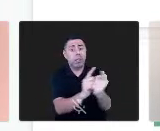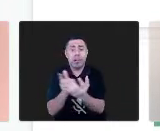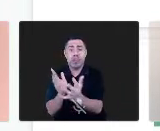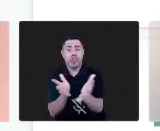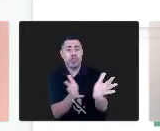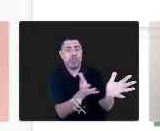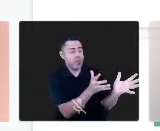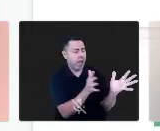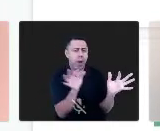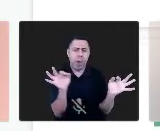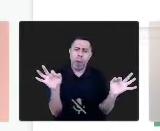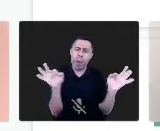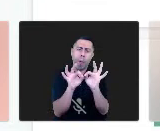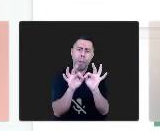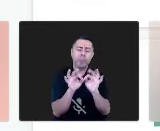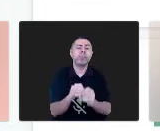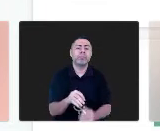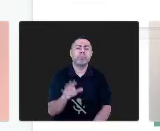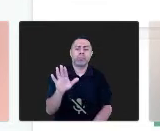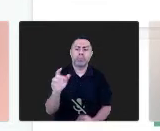i hear you um you know yeah but most days you know there's no me time